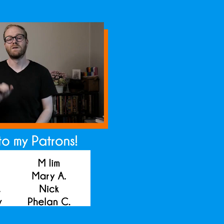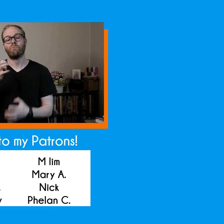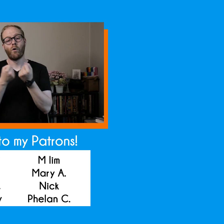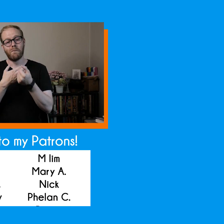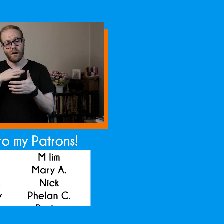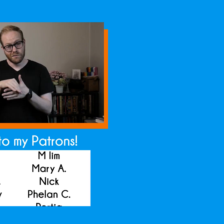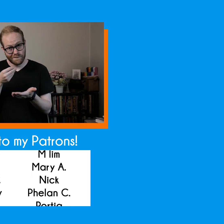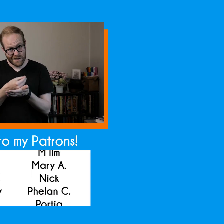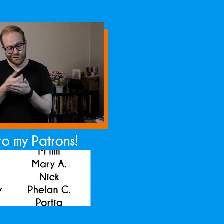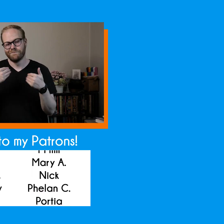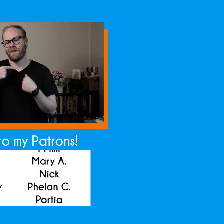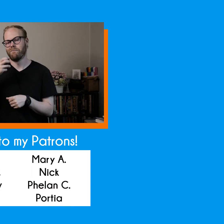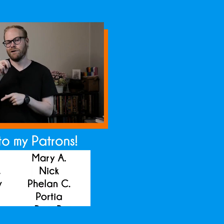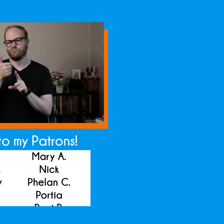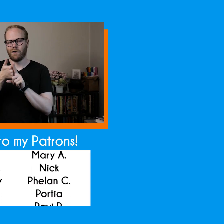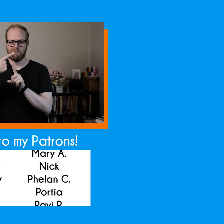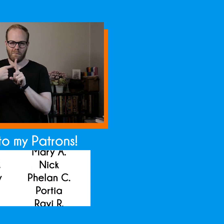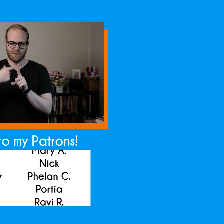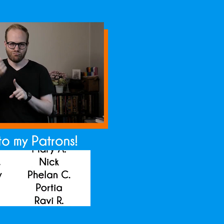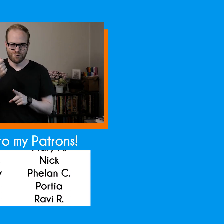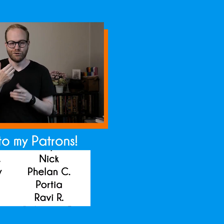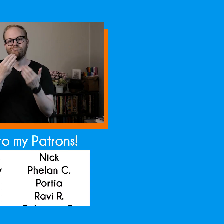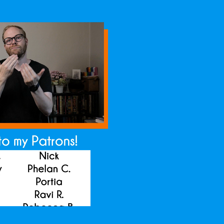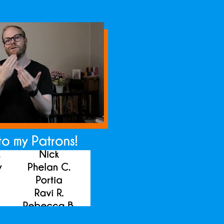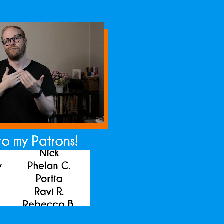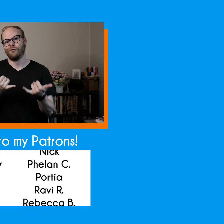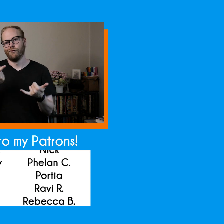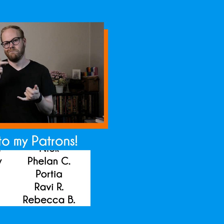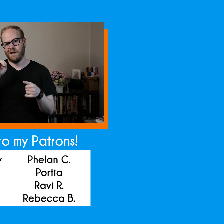If you want to support me, I have Patreon, which is a monthly subscription. Thank you to my current Patrons.